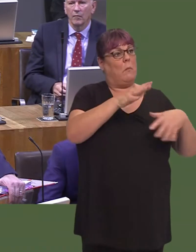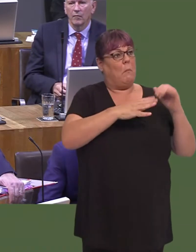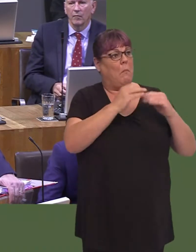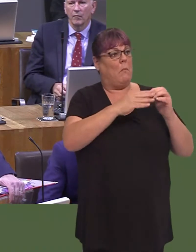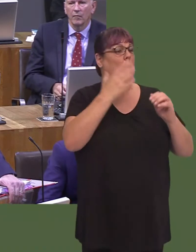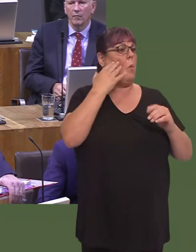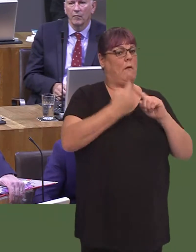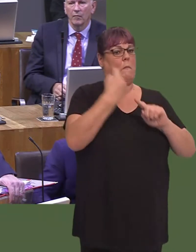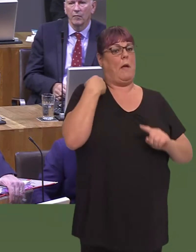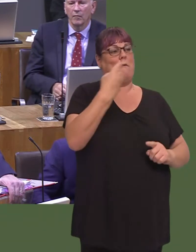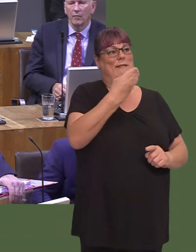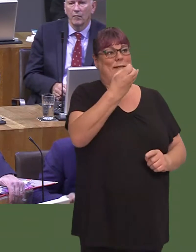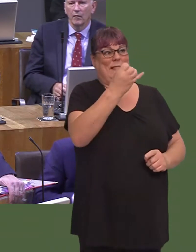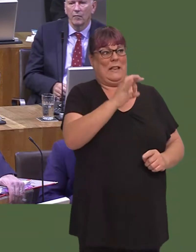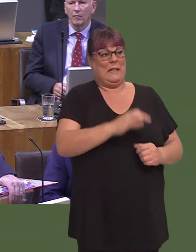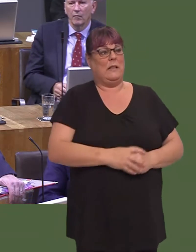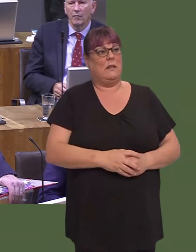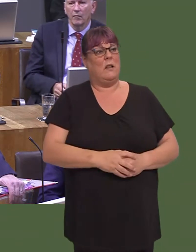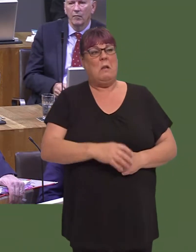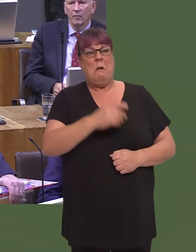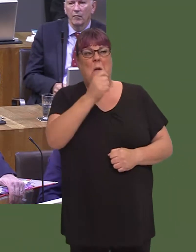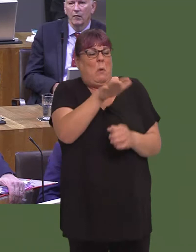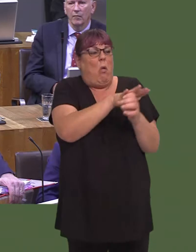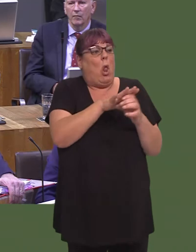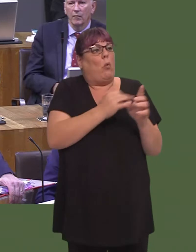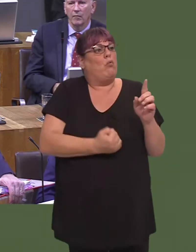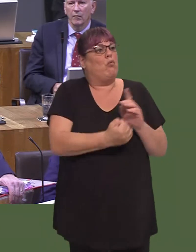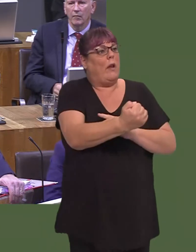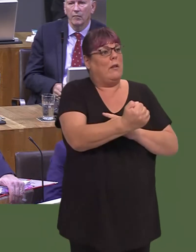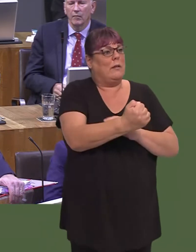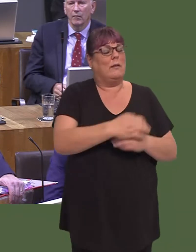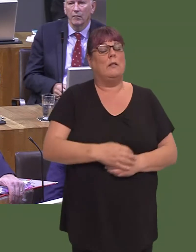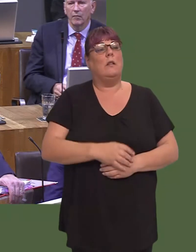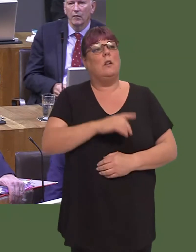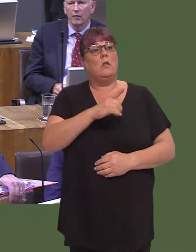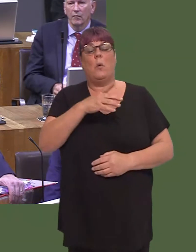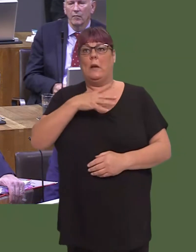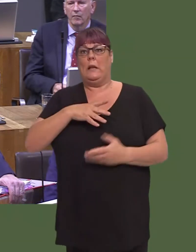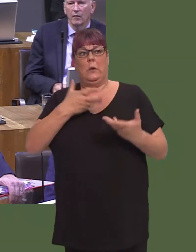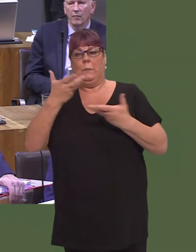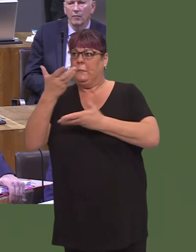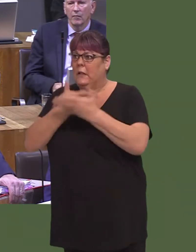times for people in housing need, will you join me in welcoming the end to right to buy